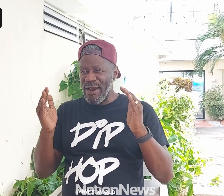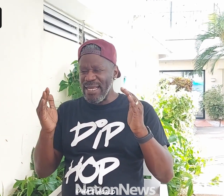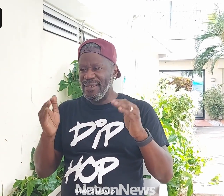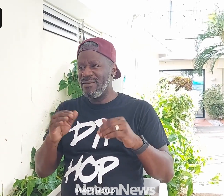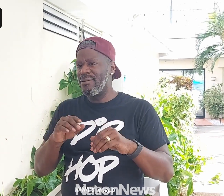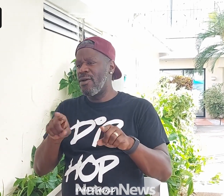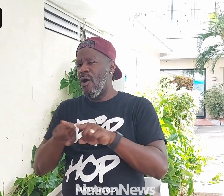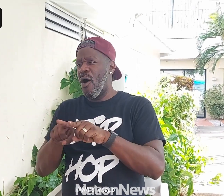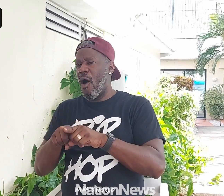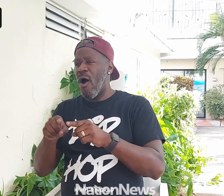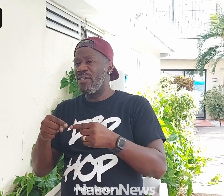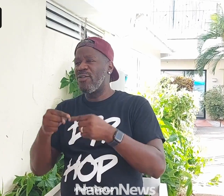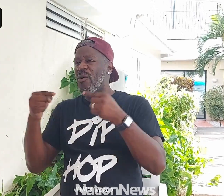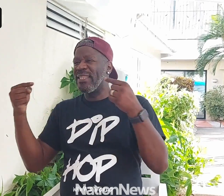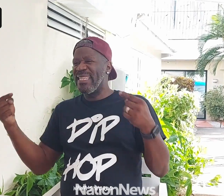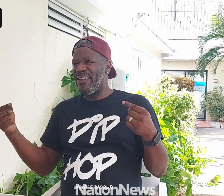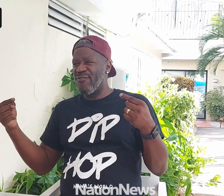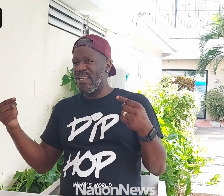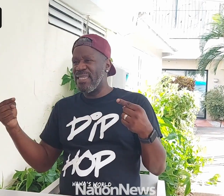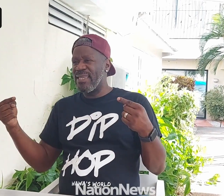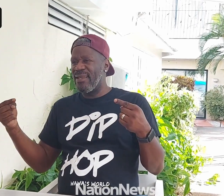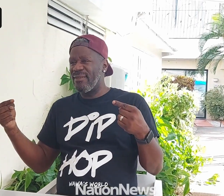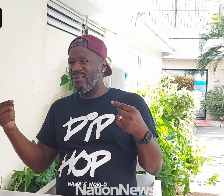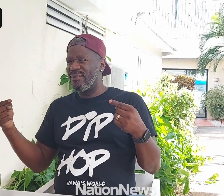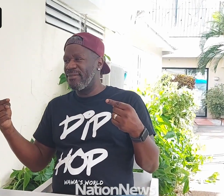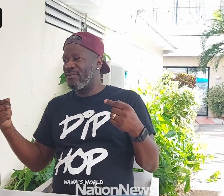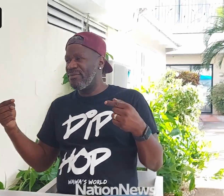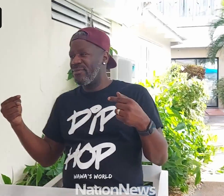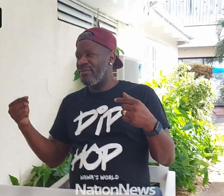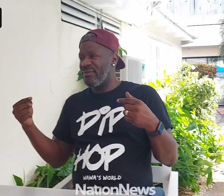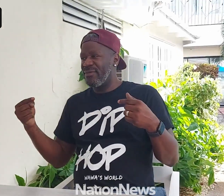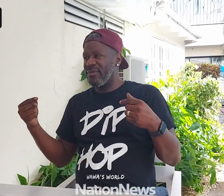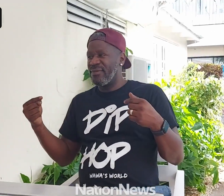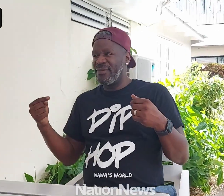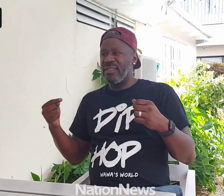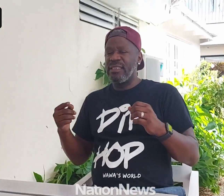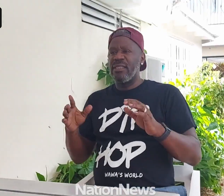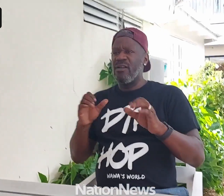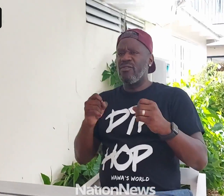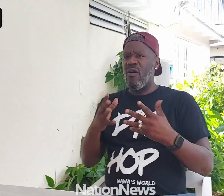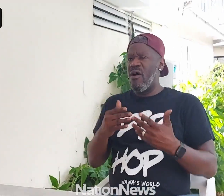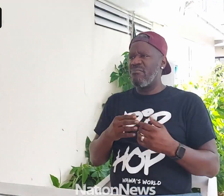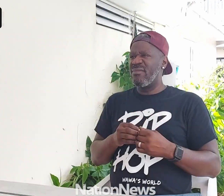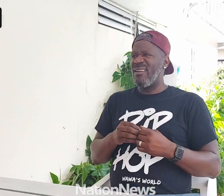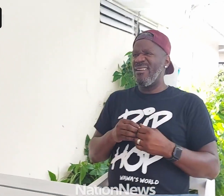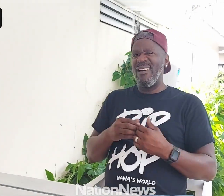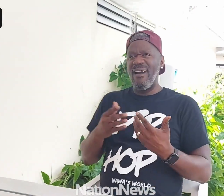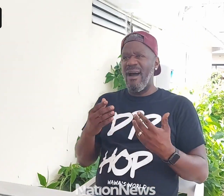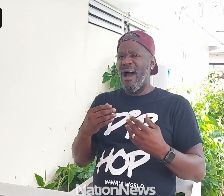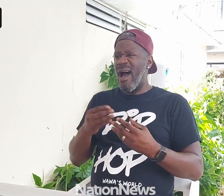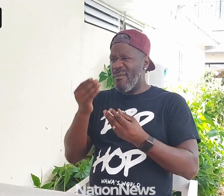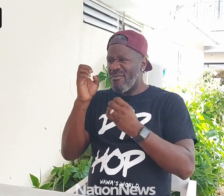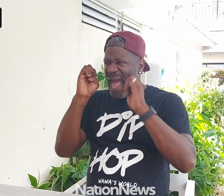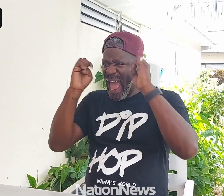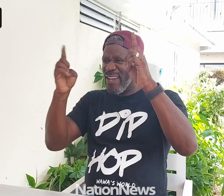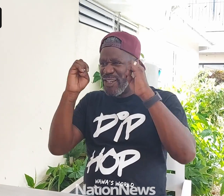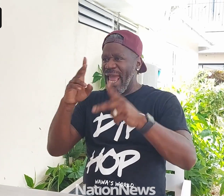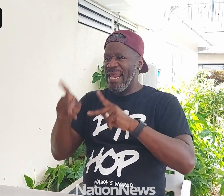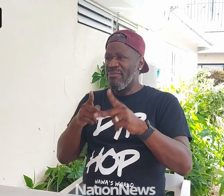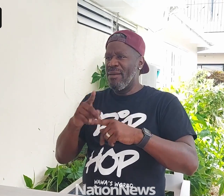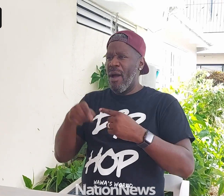and compared it uh and explain the differences when it comes to hip hop and deaf culture and